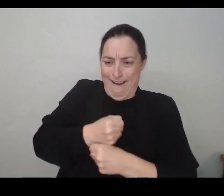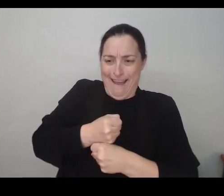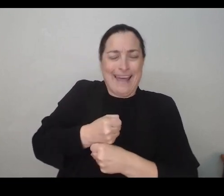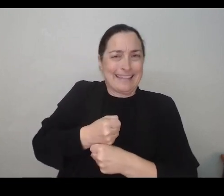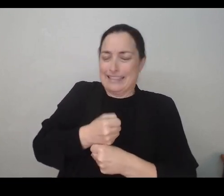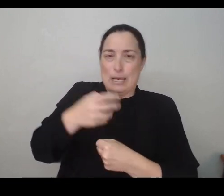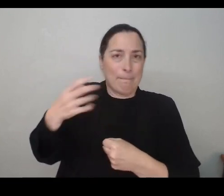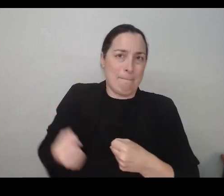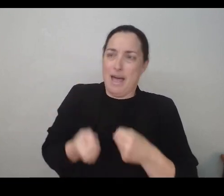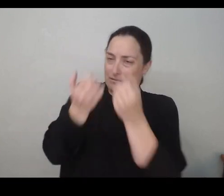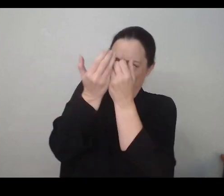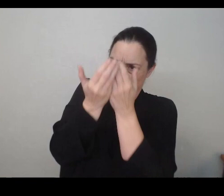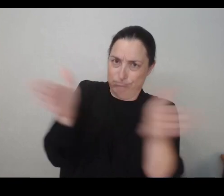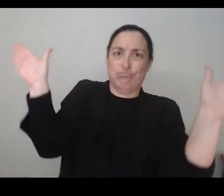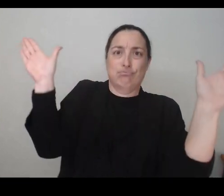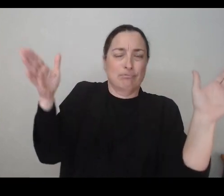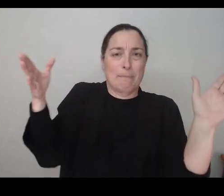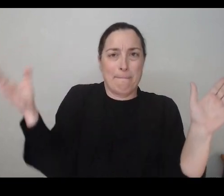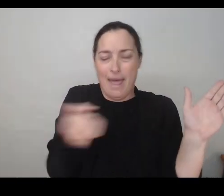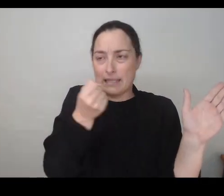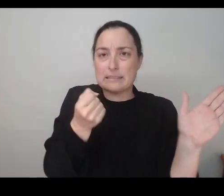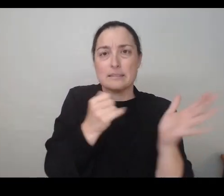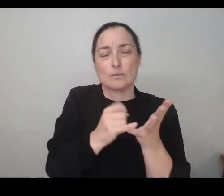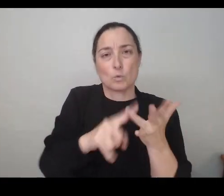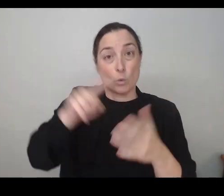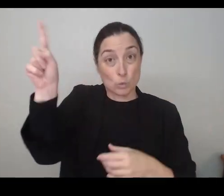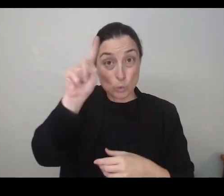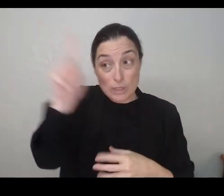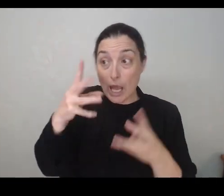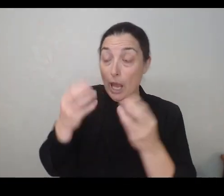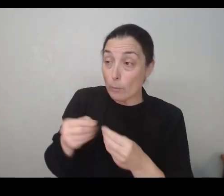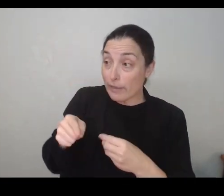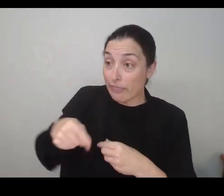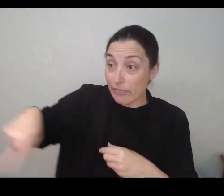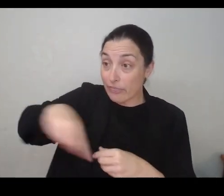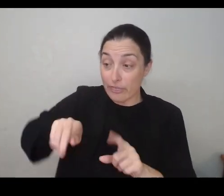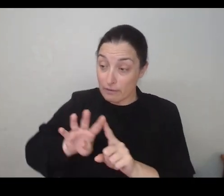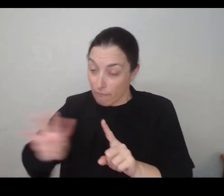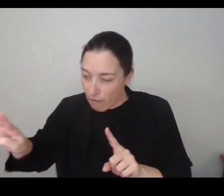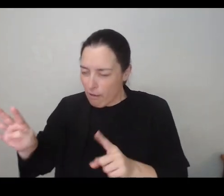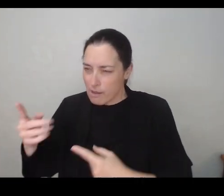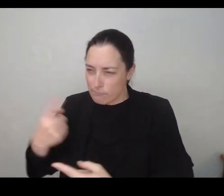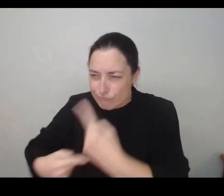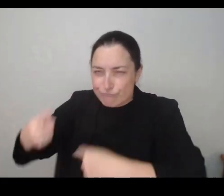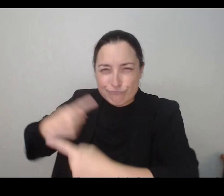And sitting here today and listening to our speakers, they really built on the facets of what it is